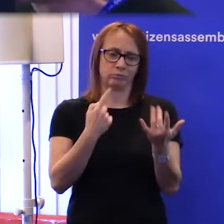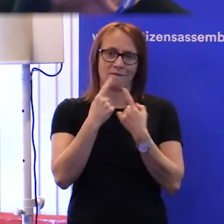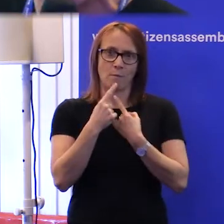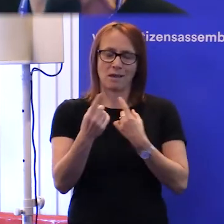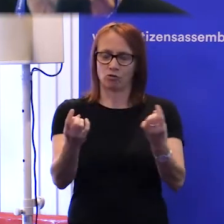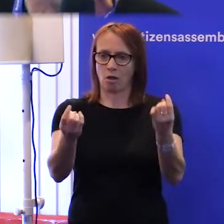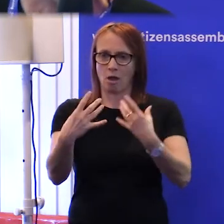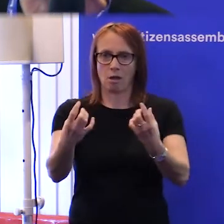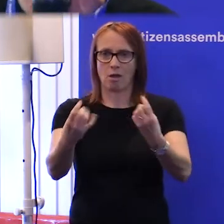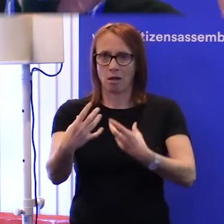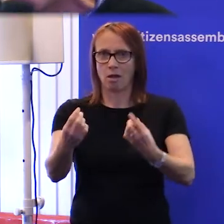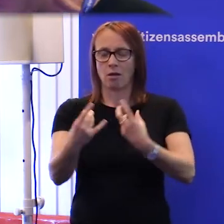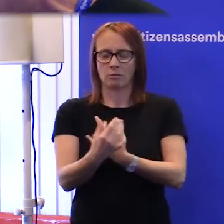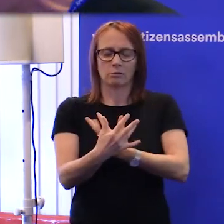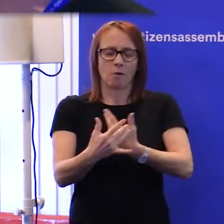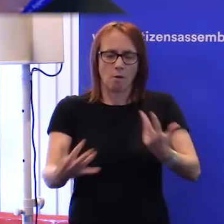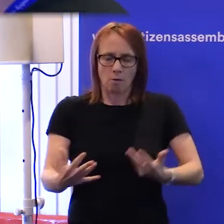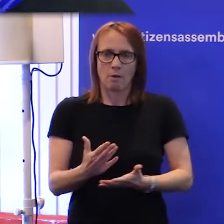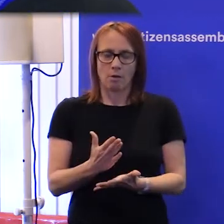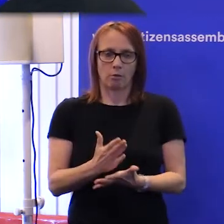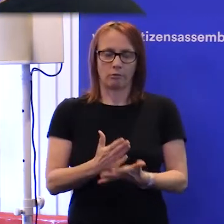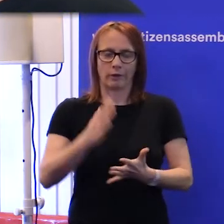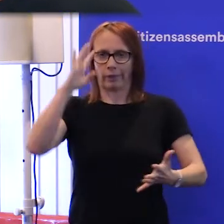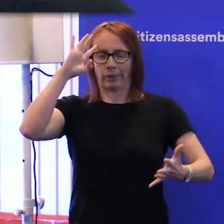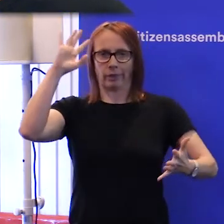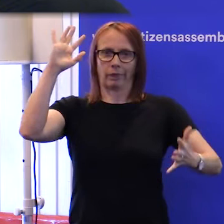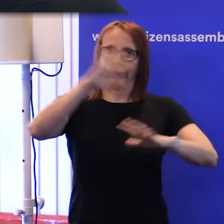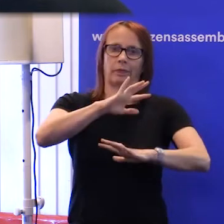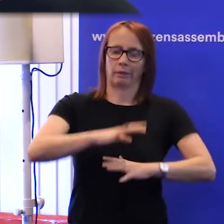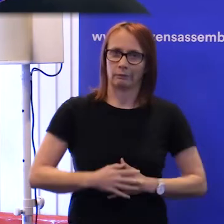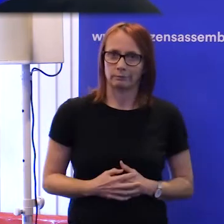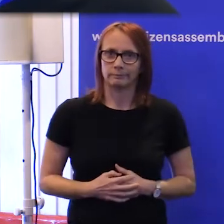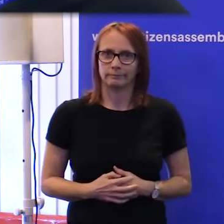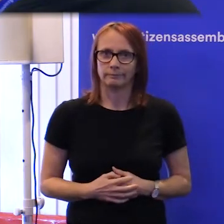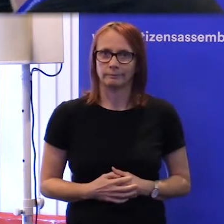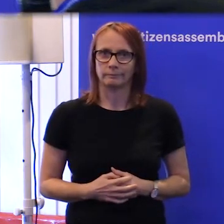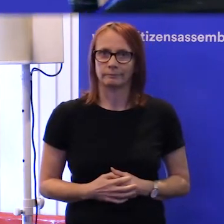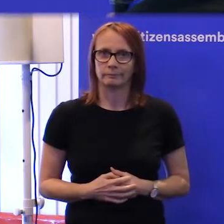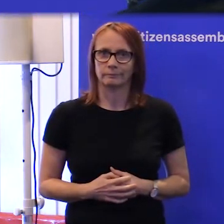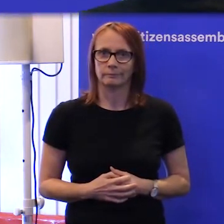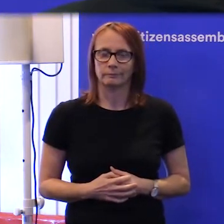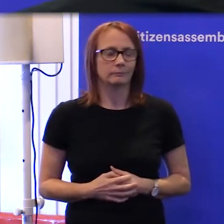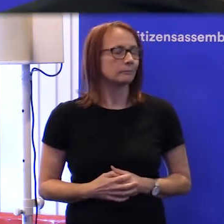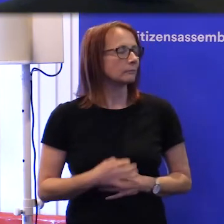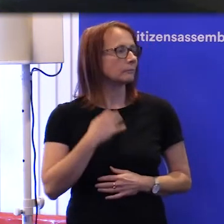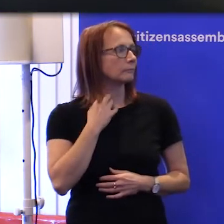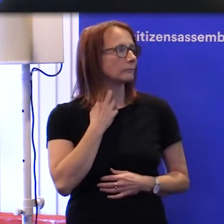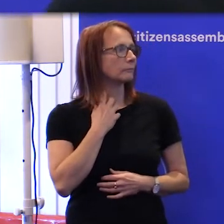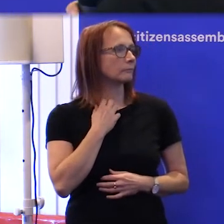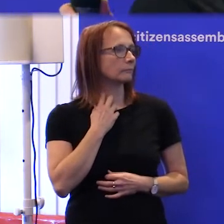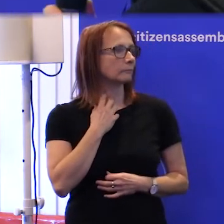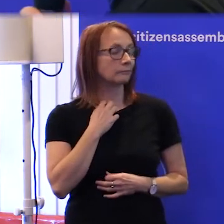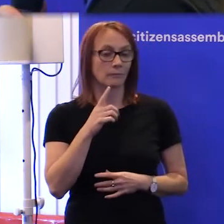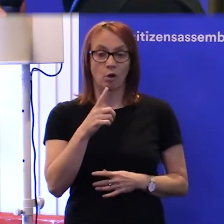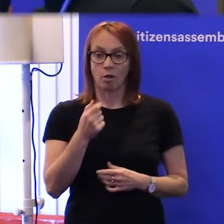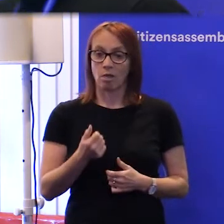genuinely literally mind-boggling so that's all well and good to talk about